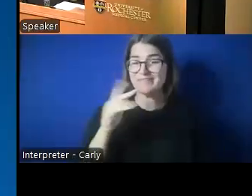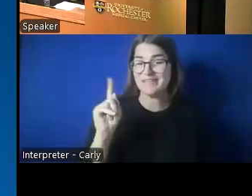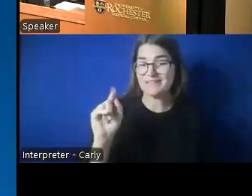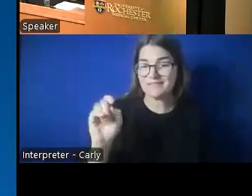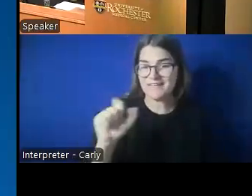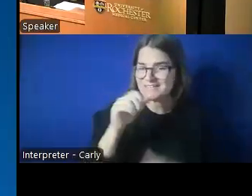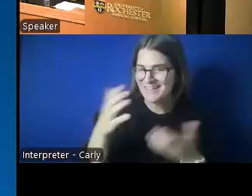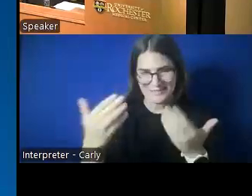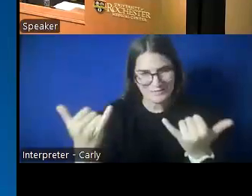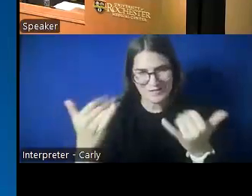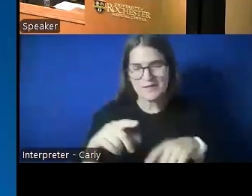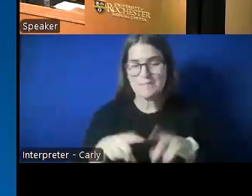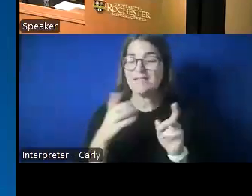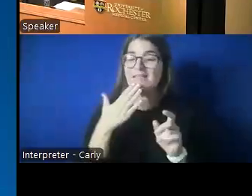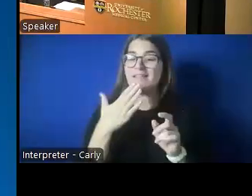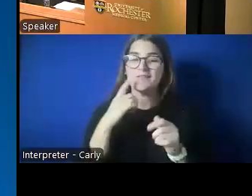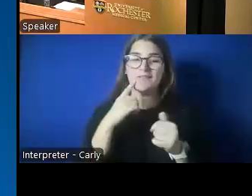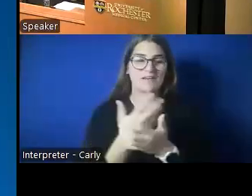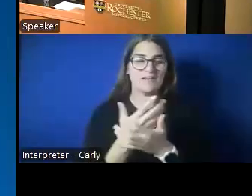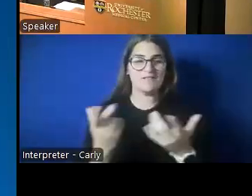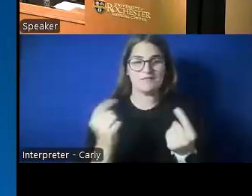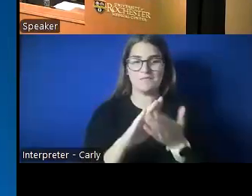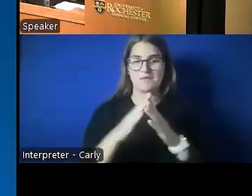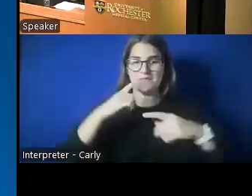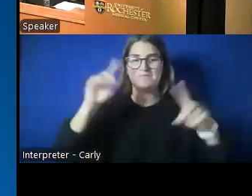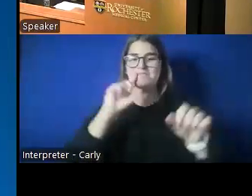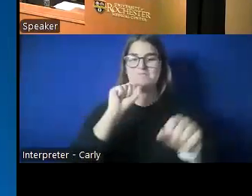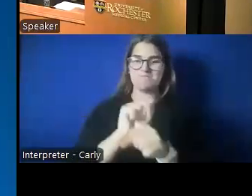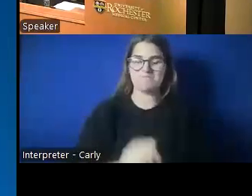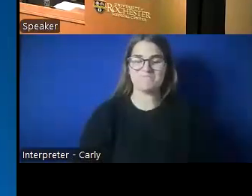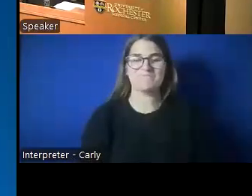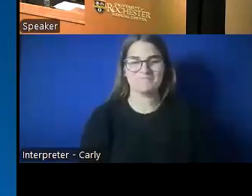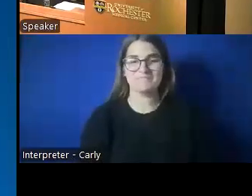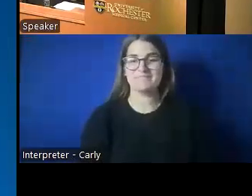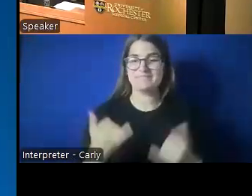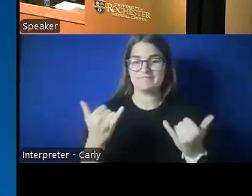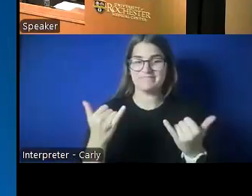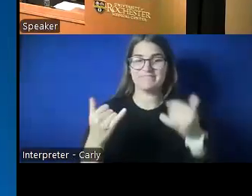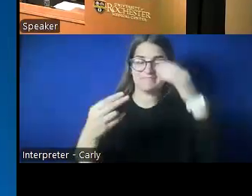you Kate for everything you did to make heal a reality and now to turn to heal the True Heart